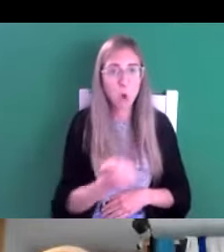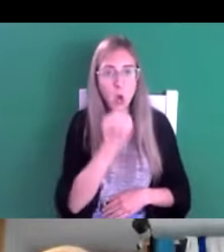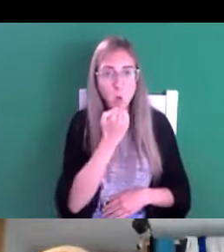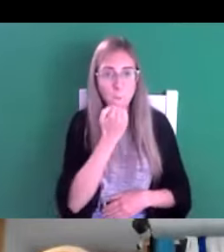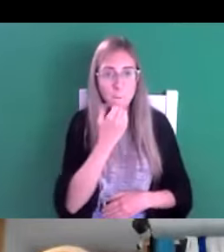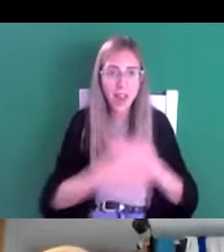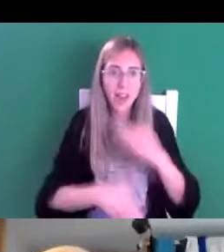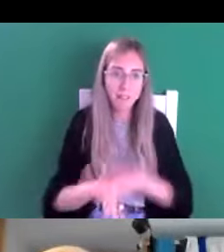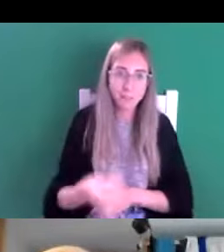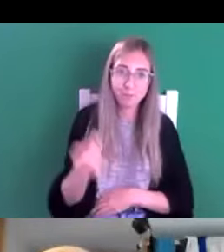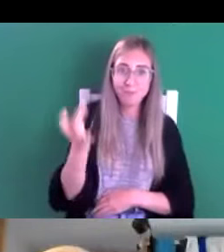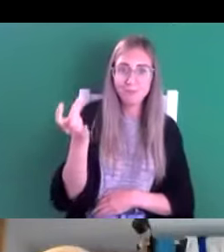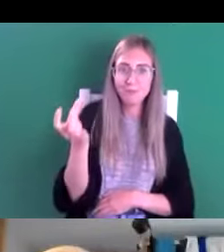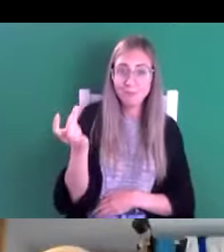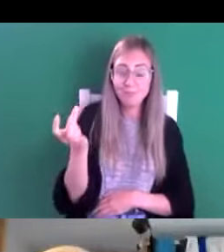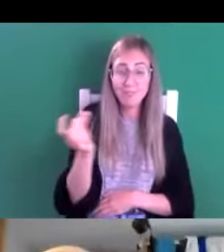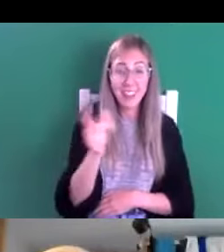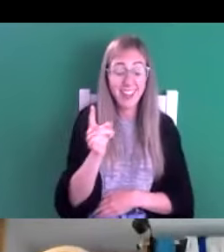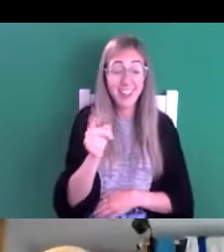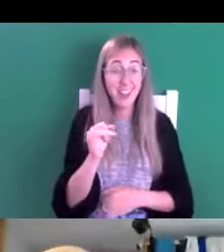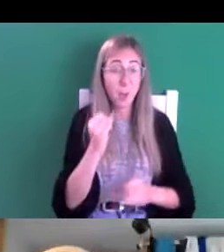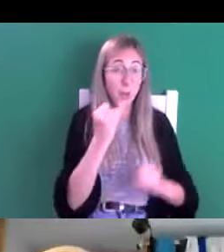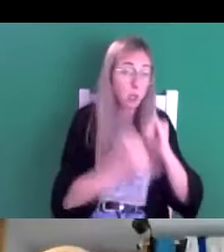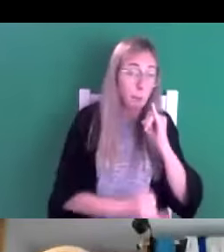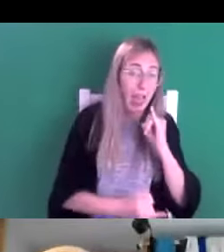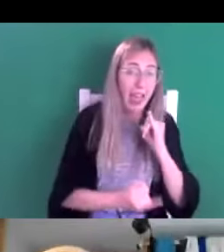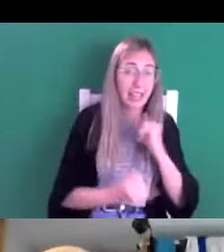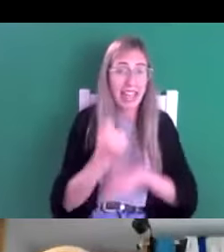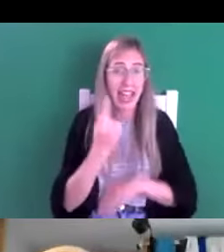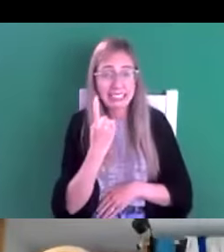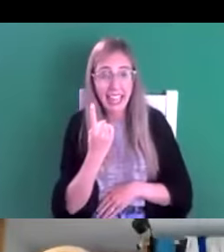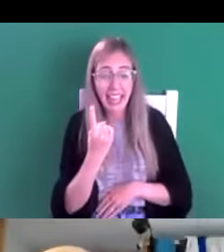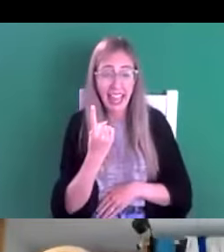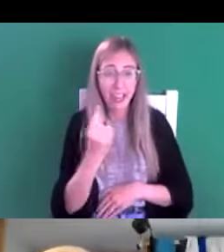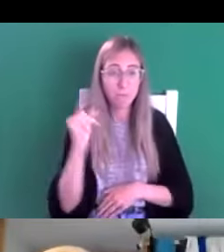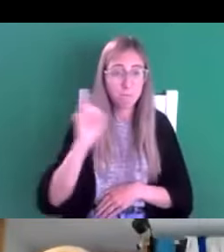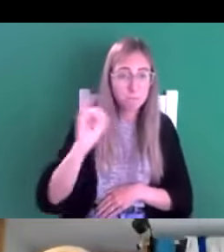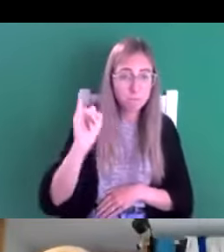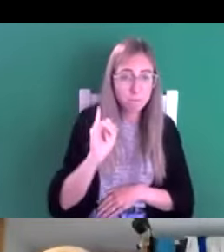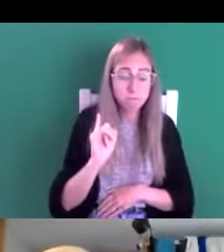better or worse it was just a random selection out of you were shortlisted